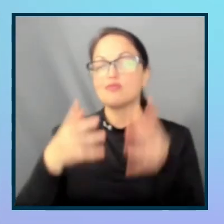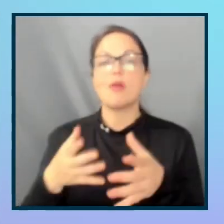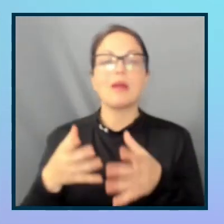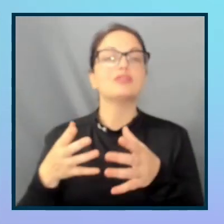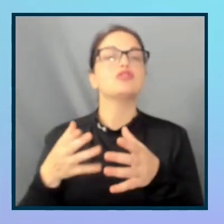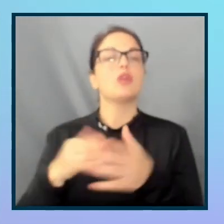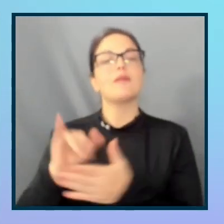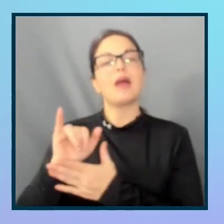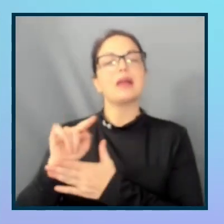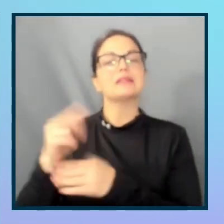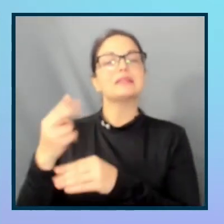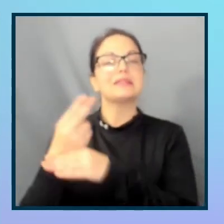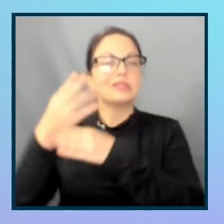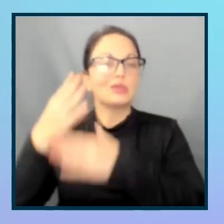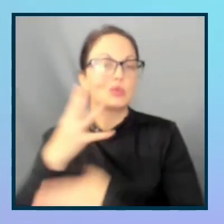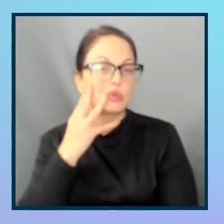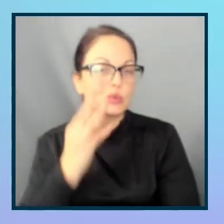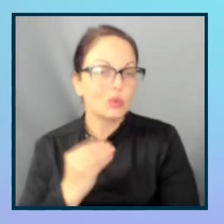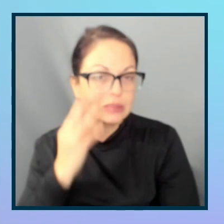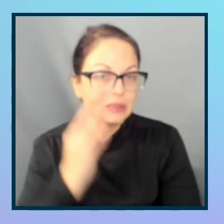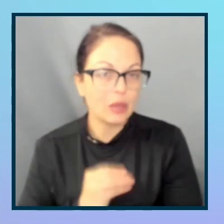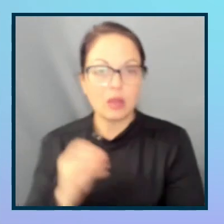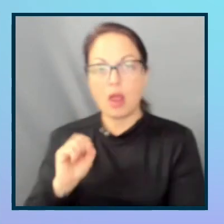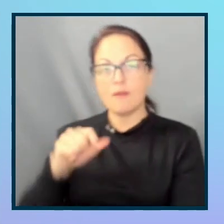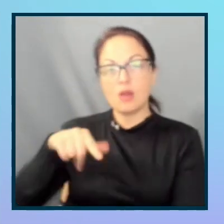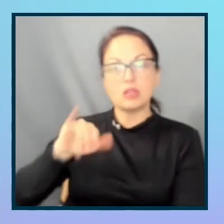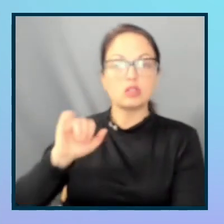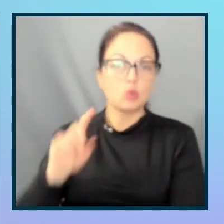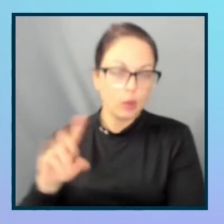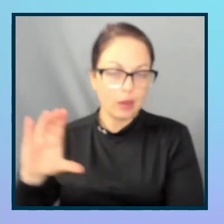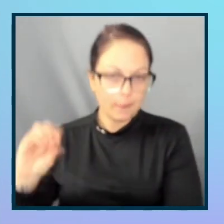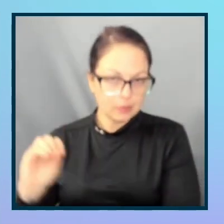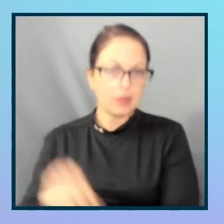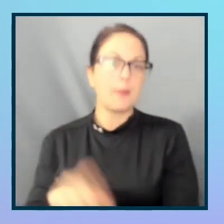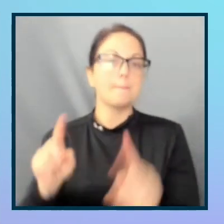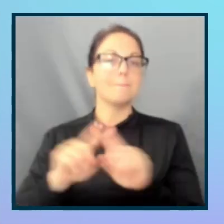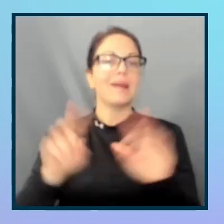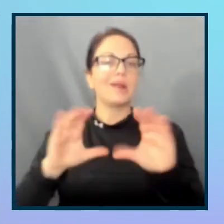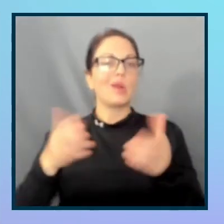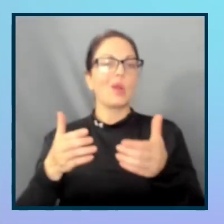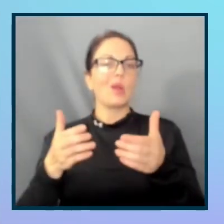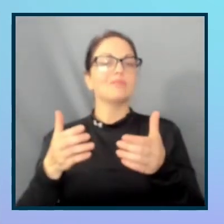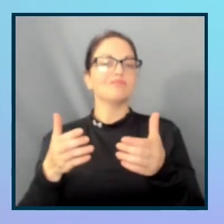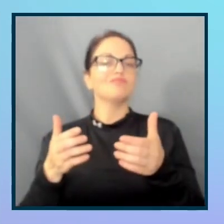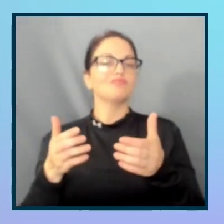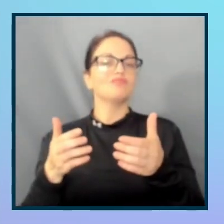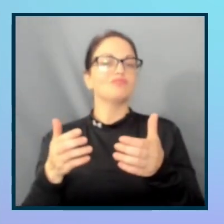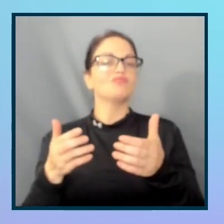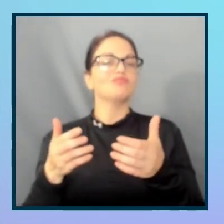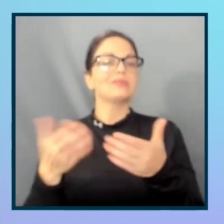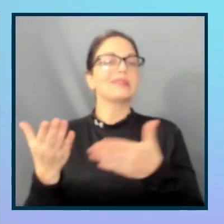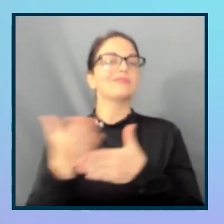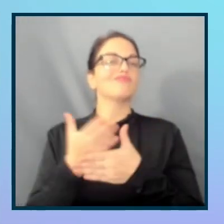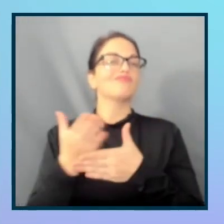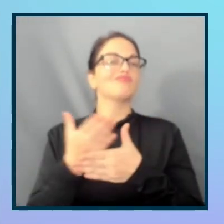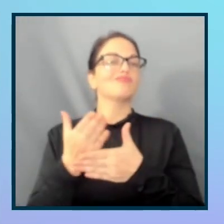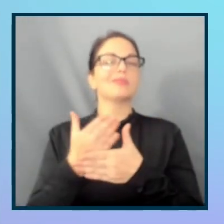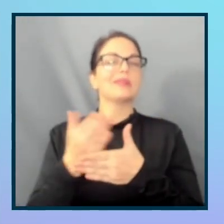so sorry I missed that in my initial intro. But I think our group's in between what November and Ted described.